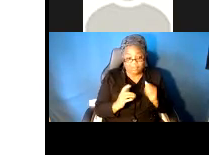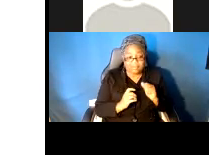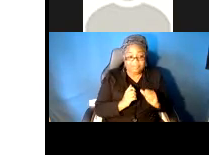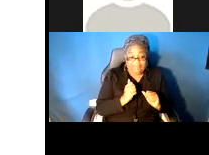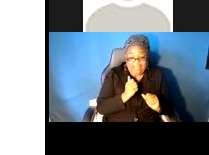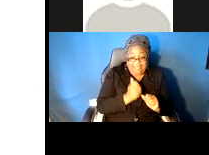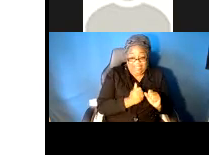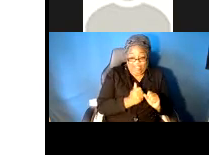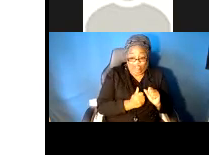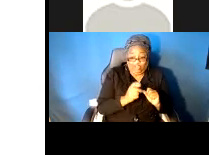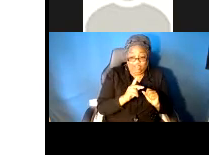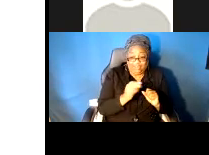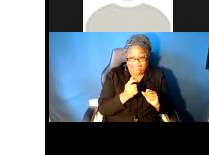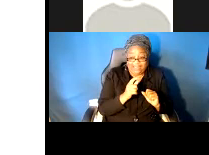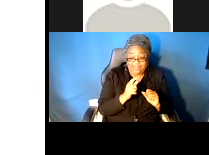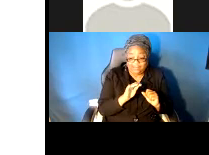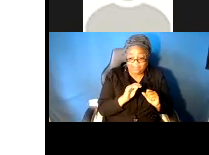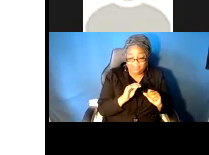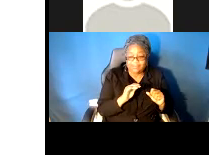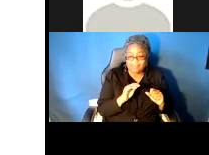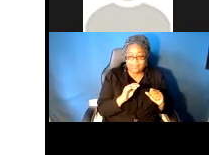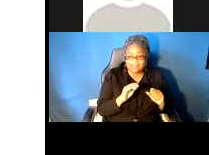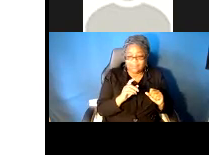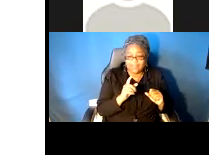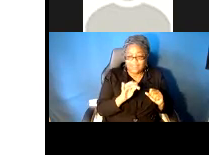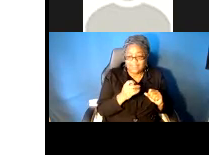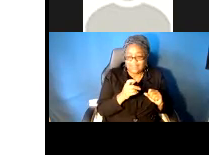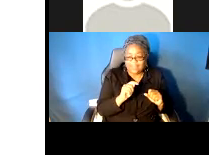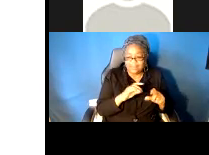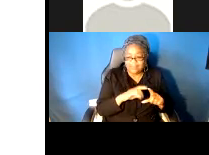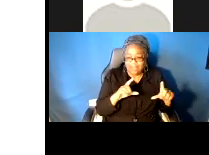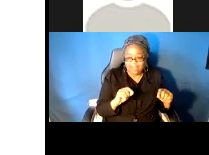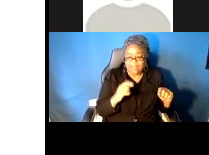there is a maximum character account. The character counts include letters,